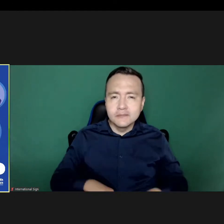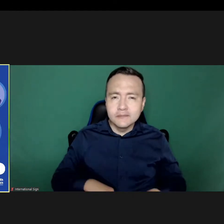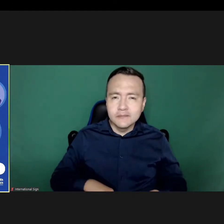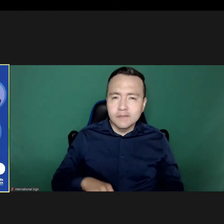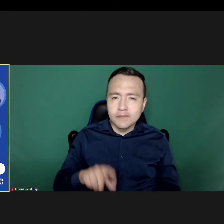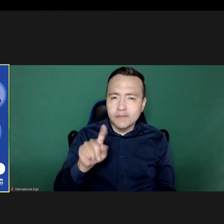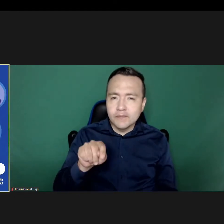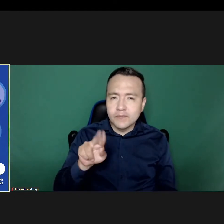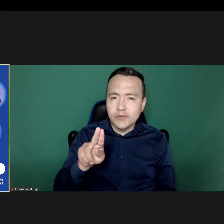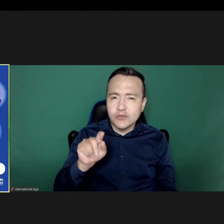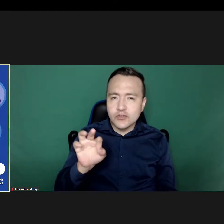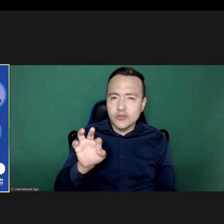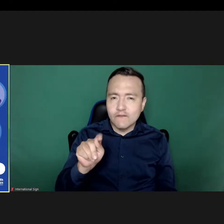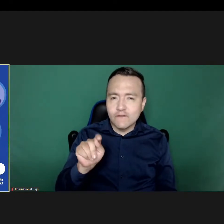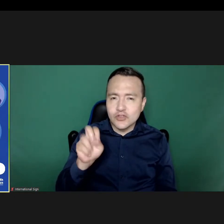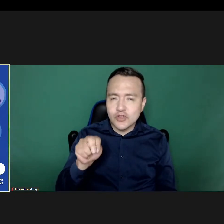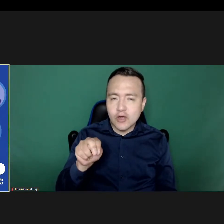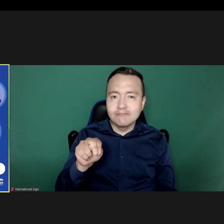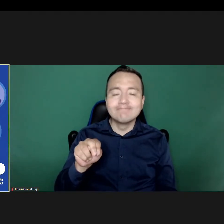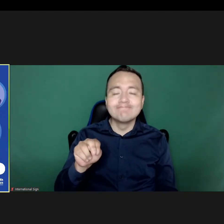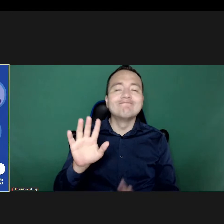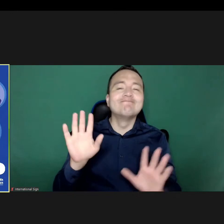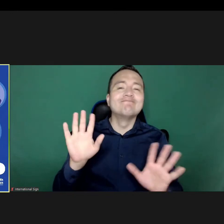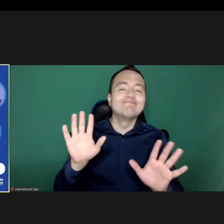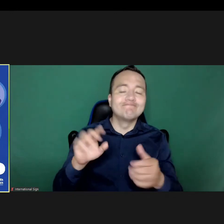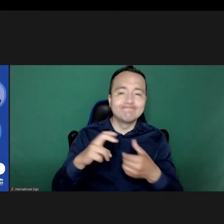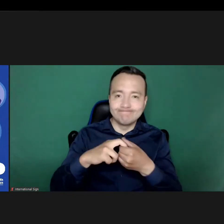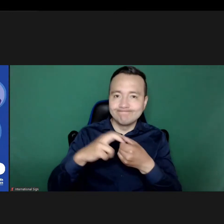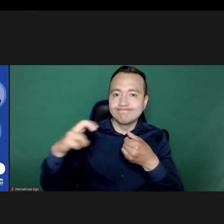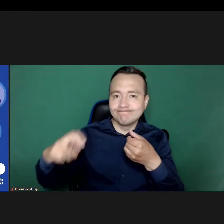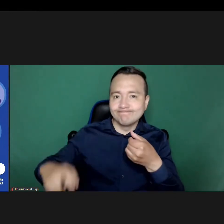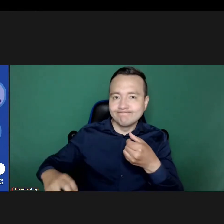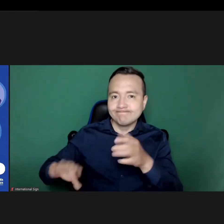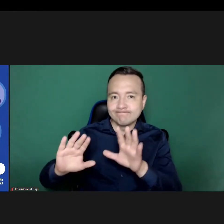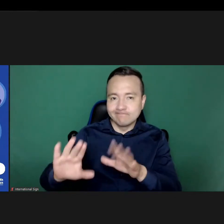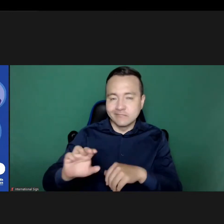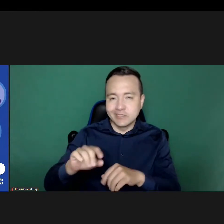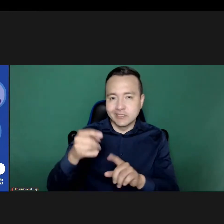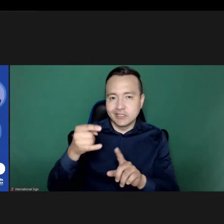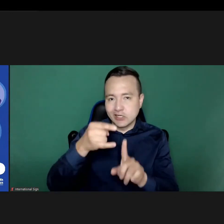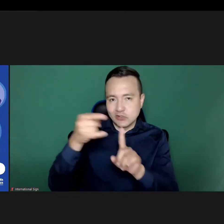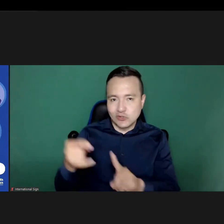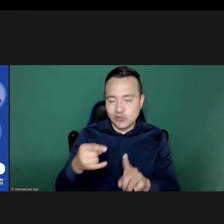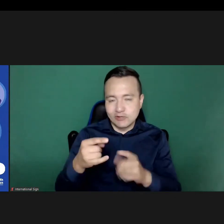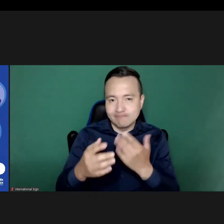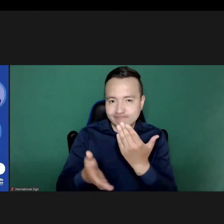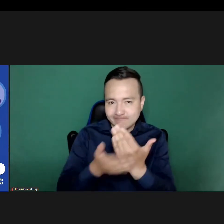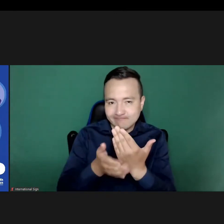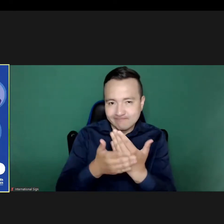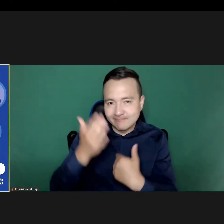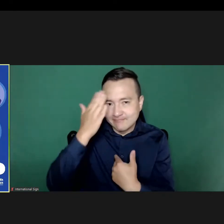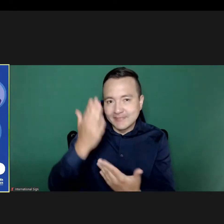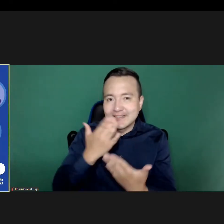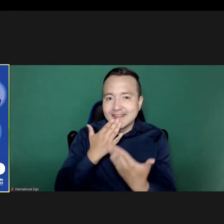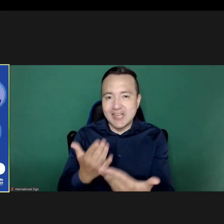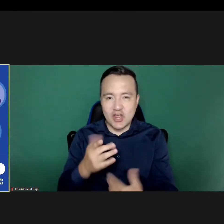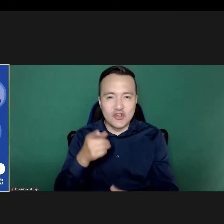That's okay. Thank you for letting us know. We sent a message internally. Thank you. Apologies.